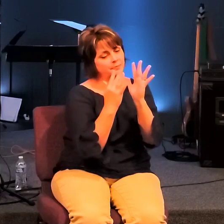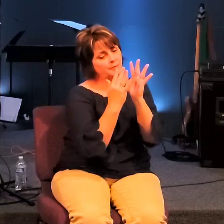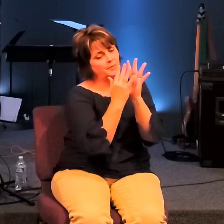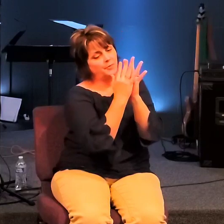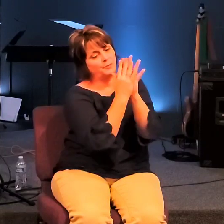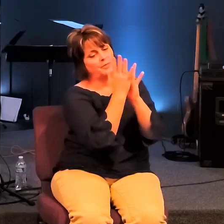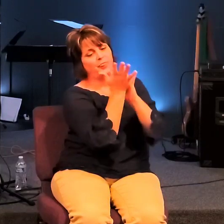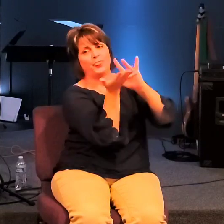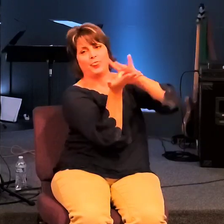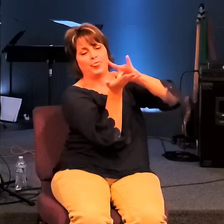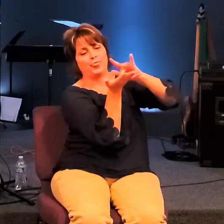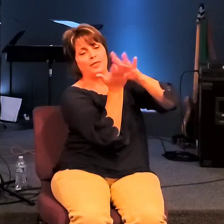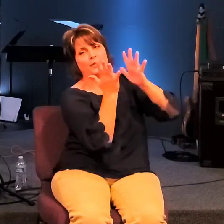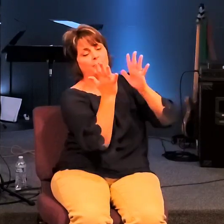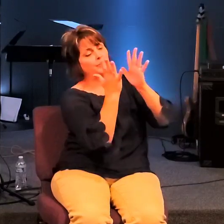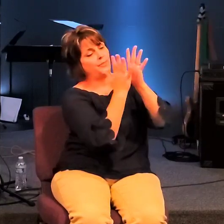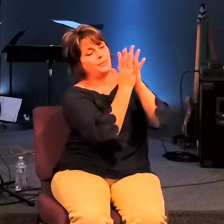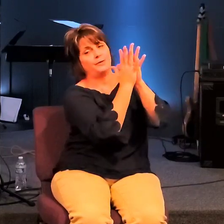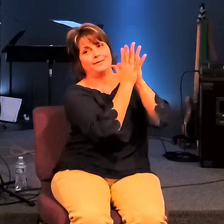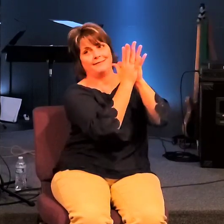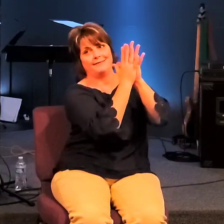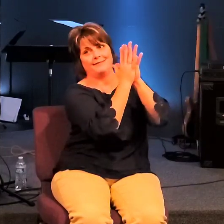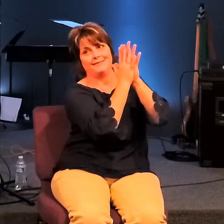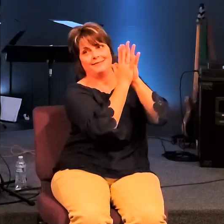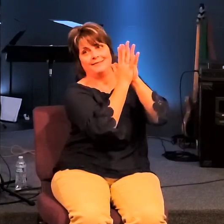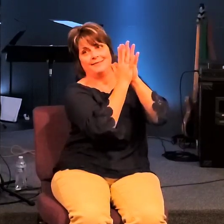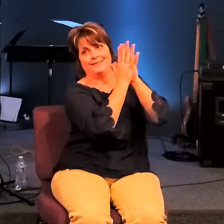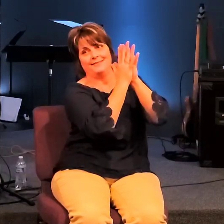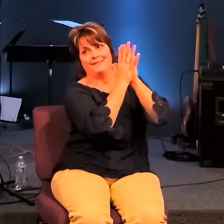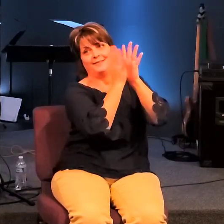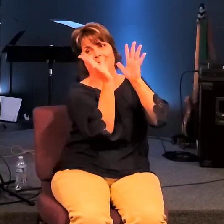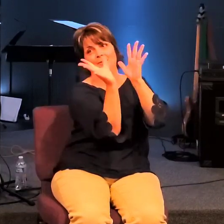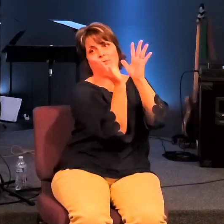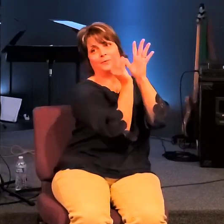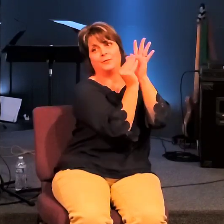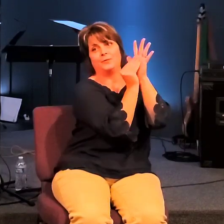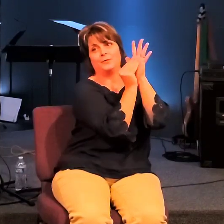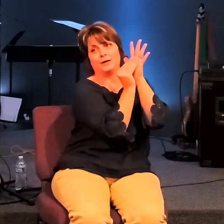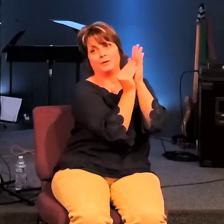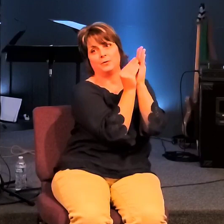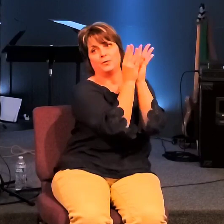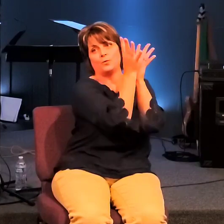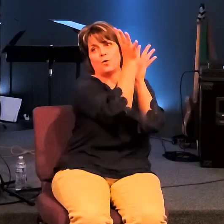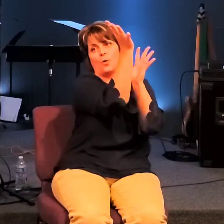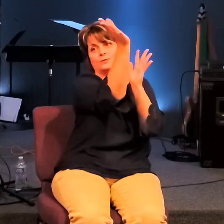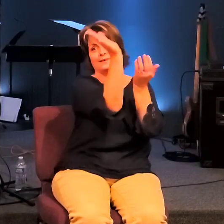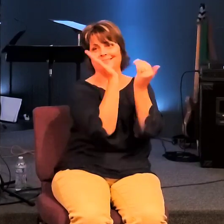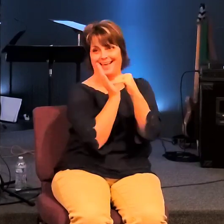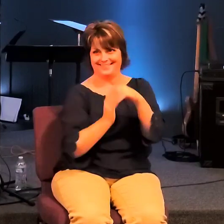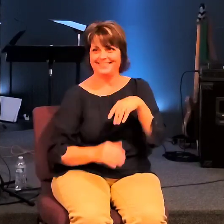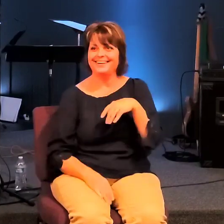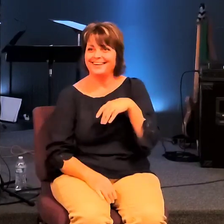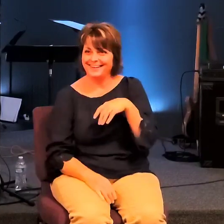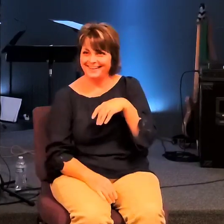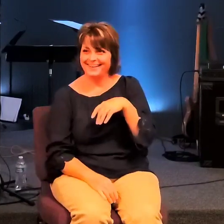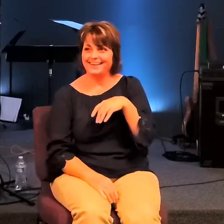in Jesus live in constant contact you know if there's a service in about that you don't